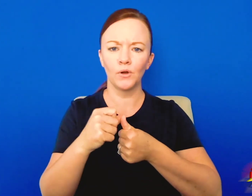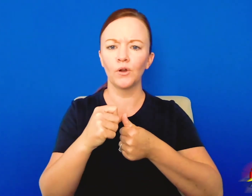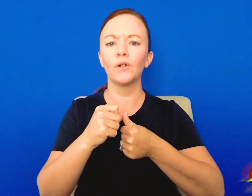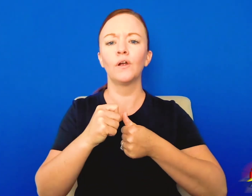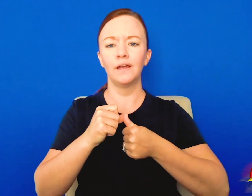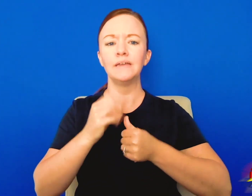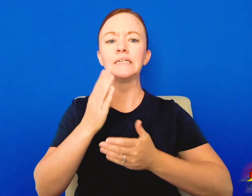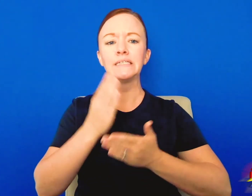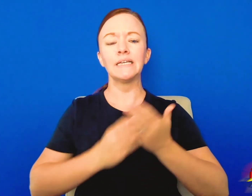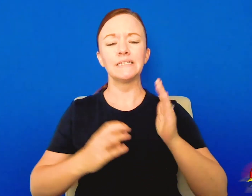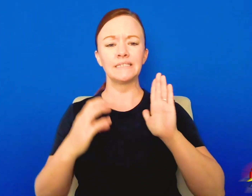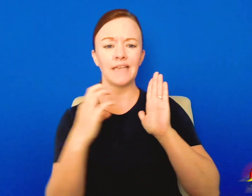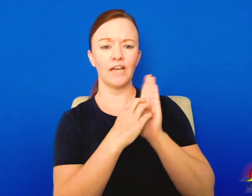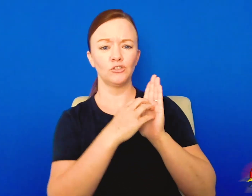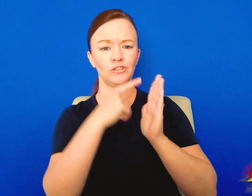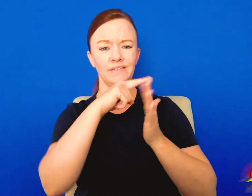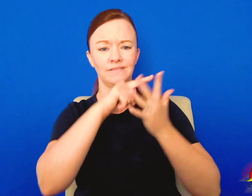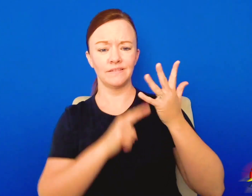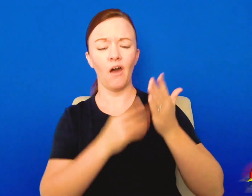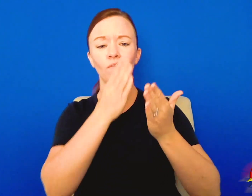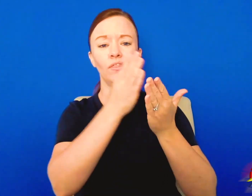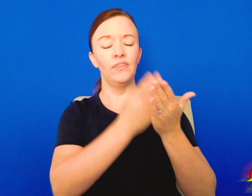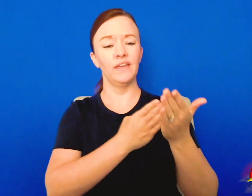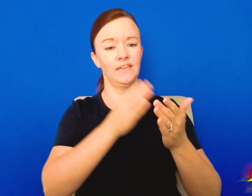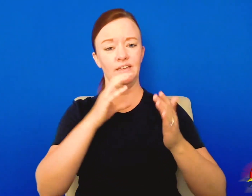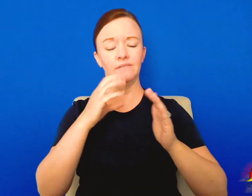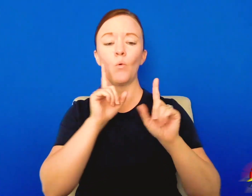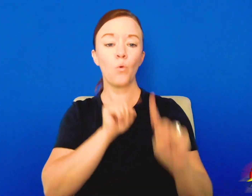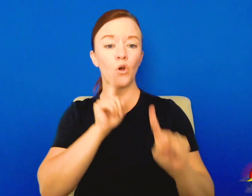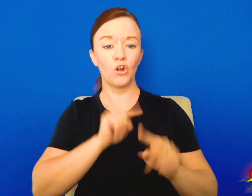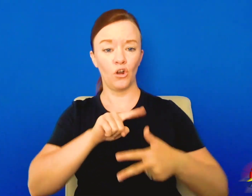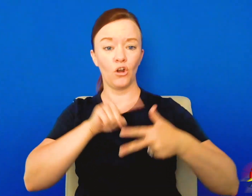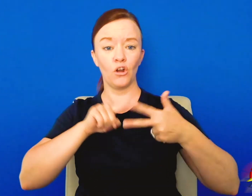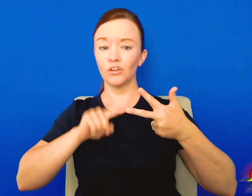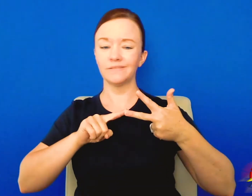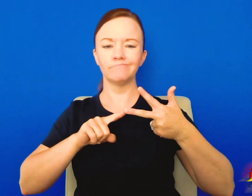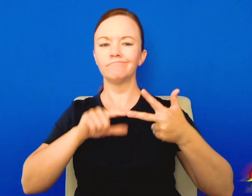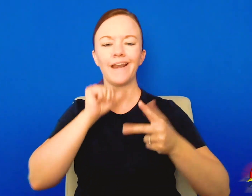PLEASE REMEMBER THAT THERE ARE SECTIONS OF THE ORDERS THAT WILL NOT PERTAIN